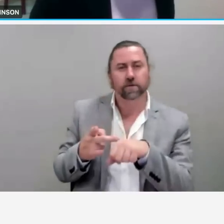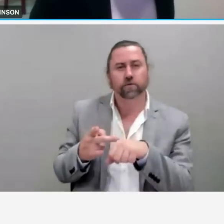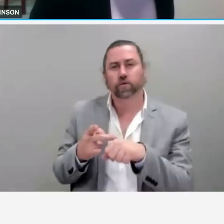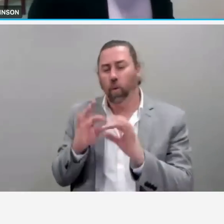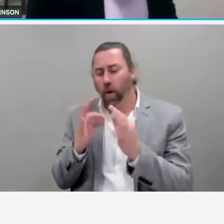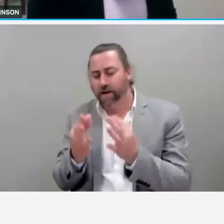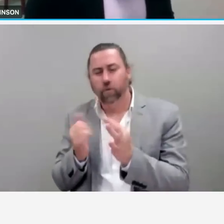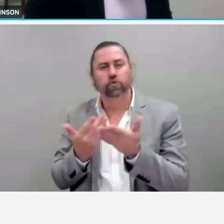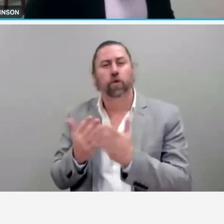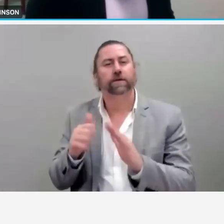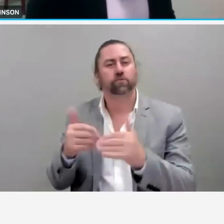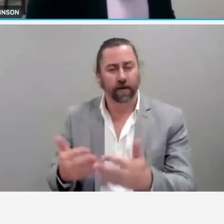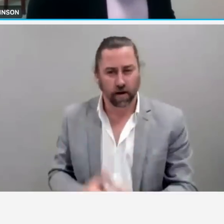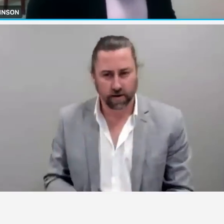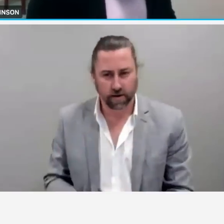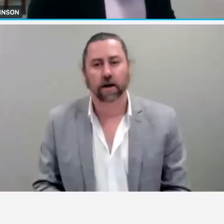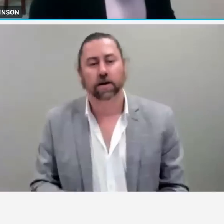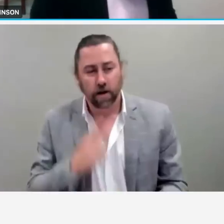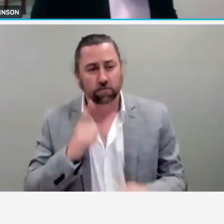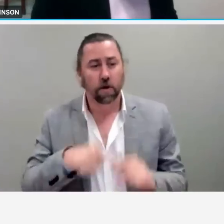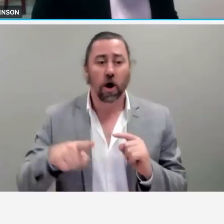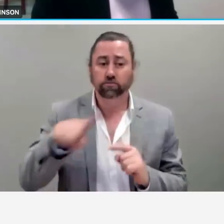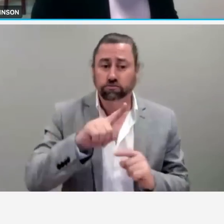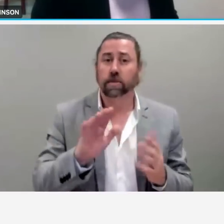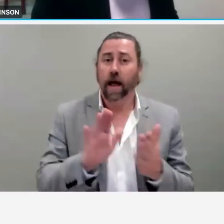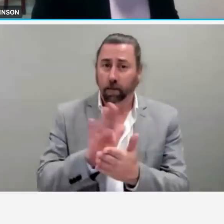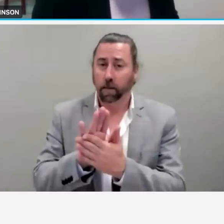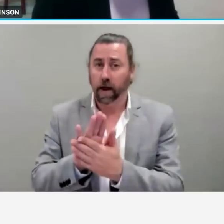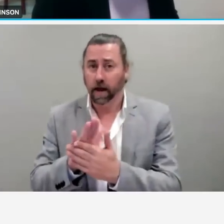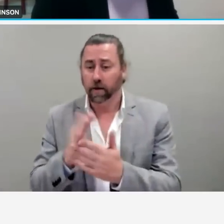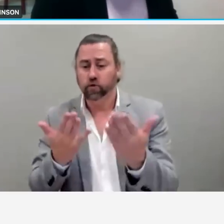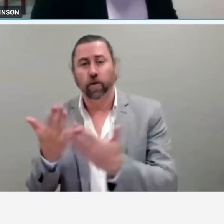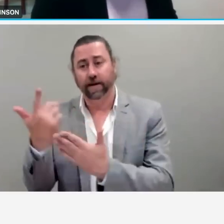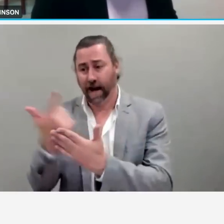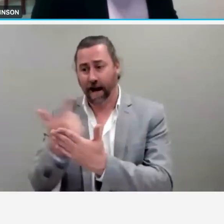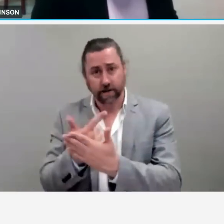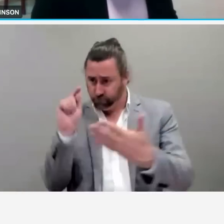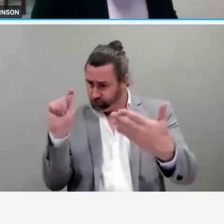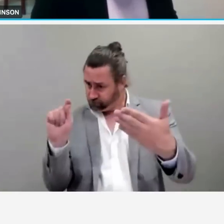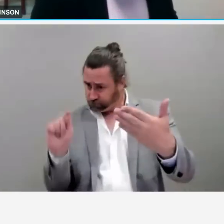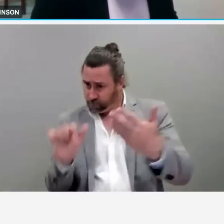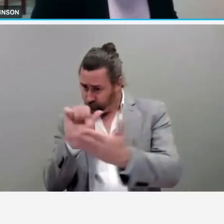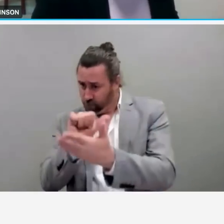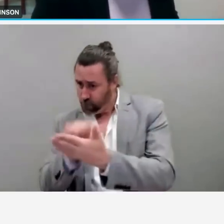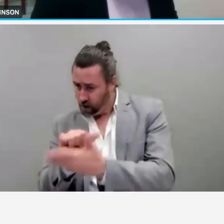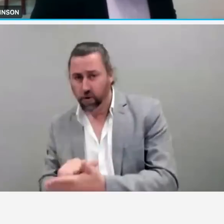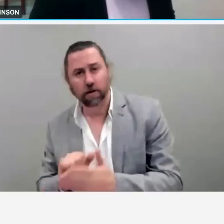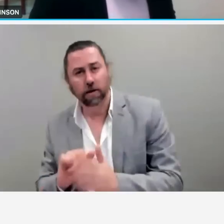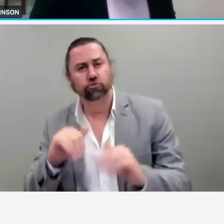What we heard was that respondents were generally happy with the inclusions on the service list however they recommended that the service categories be